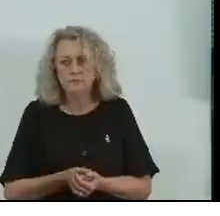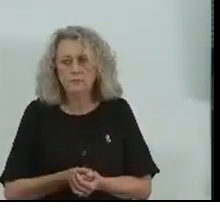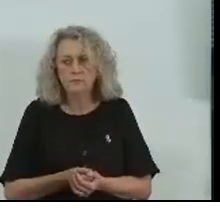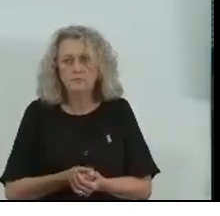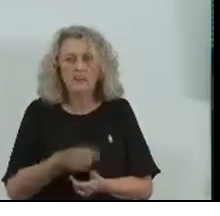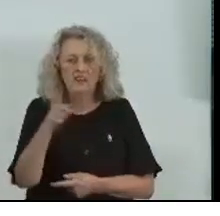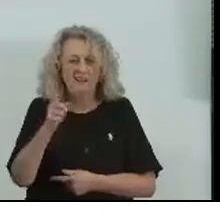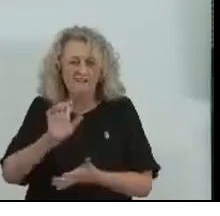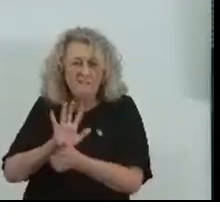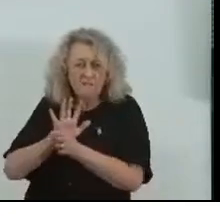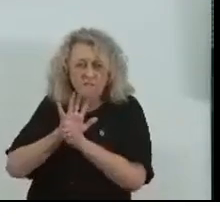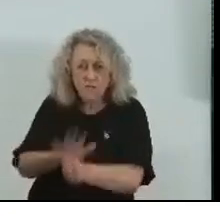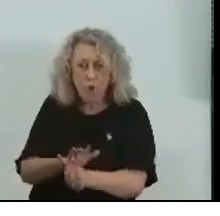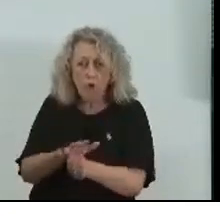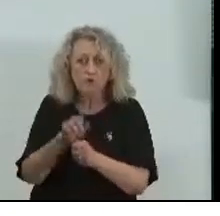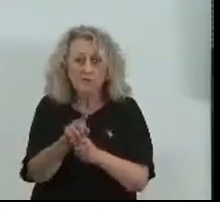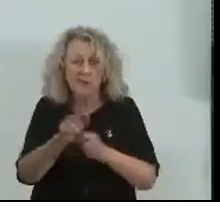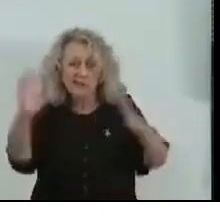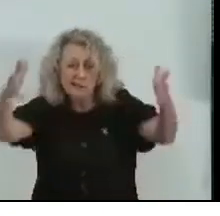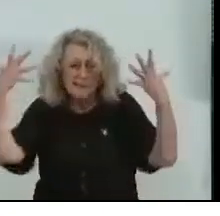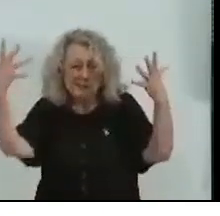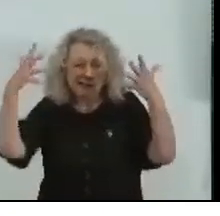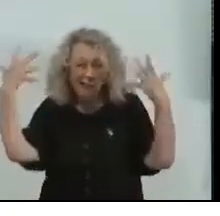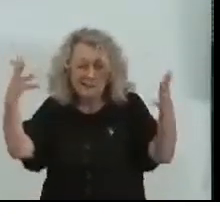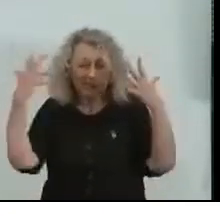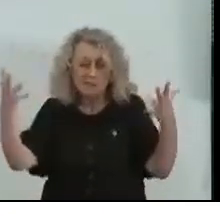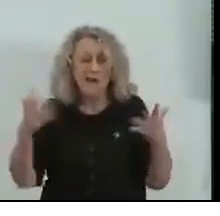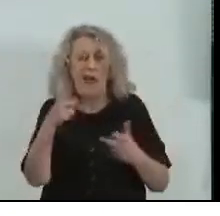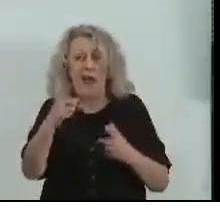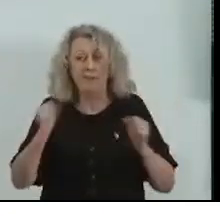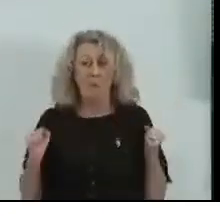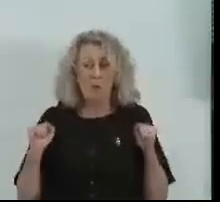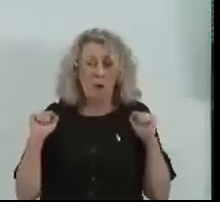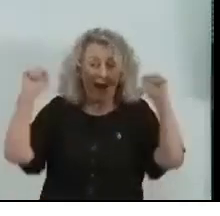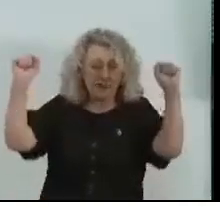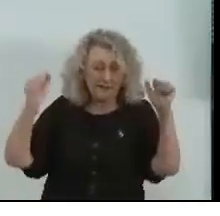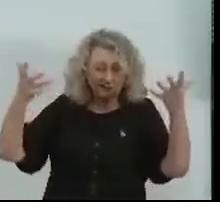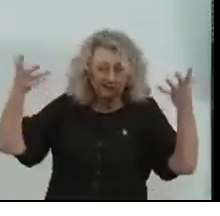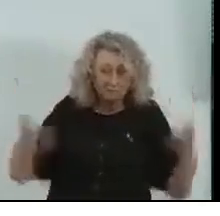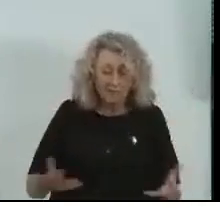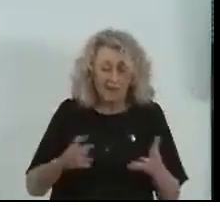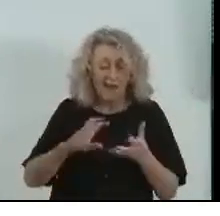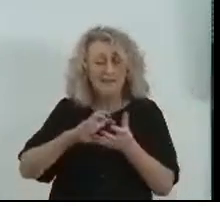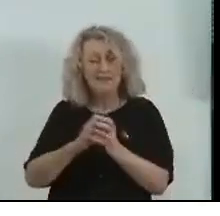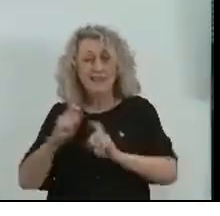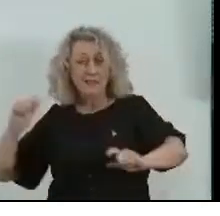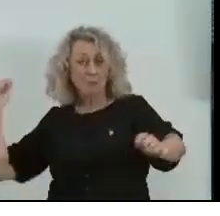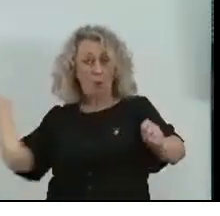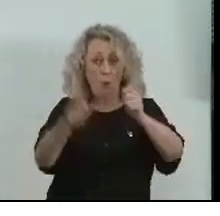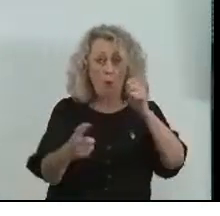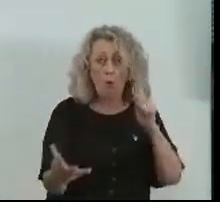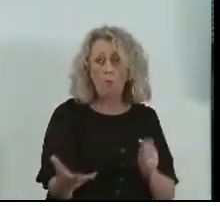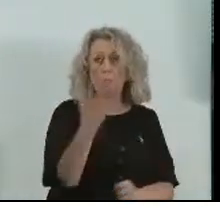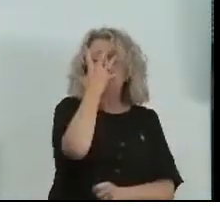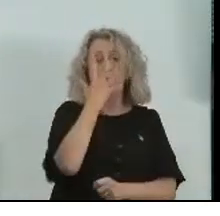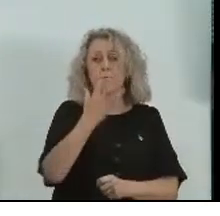force that Edwin, that 200 LB weight, that tennis ball headed straight for your face.